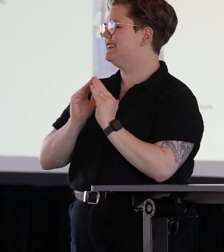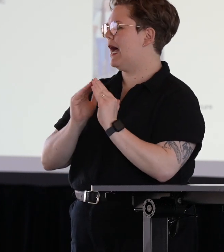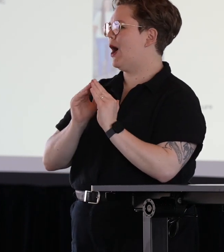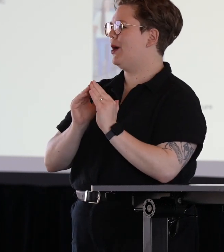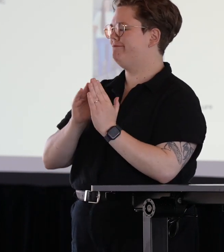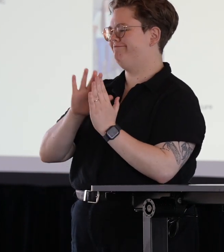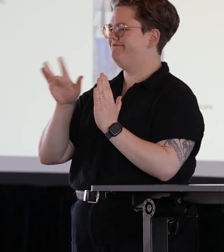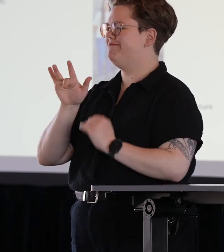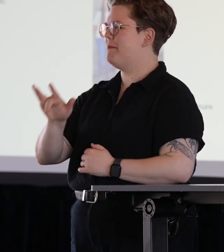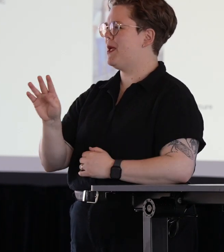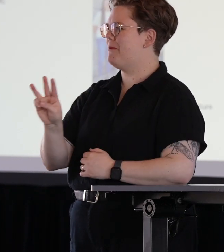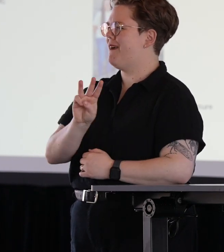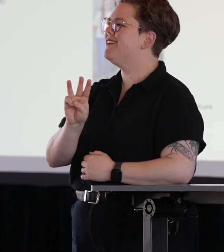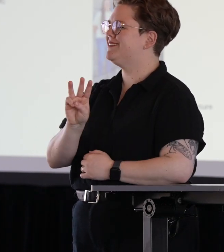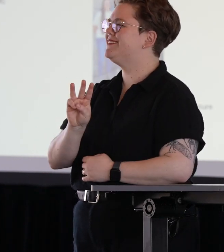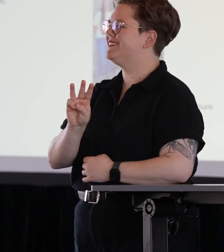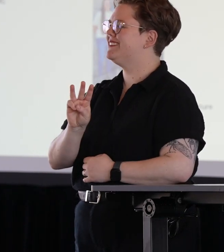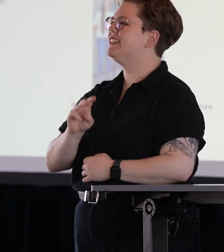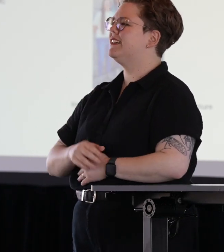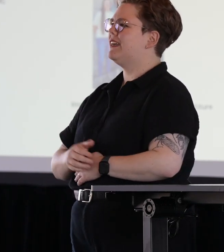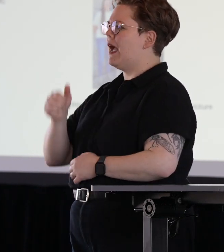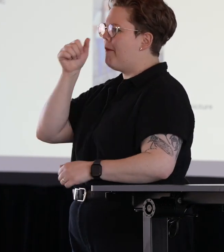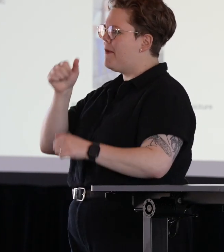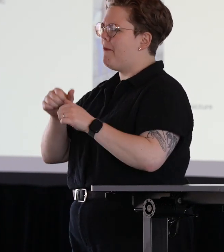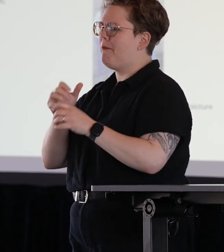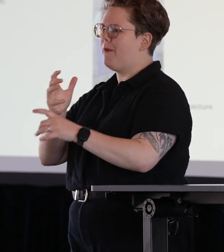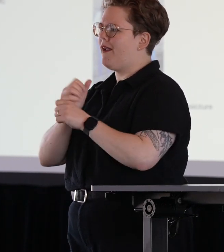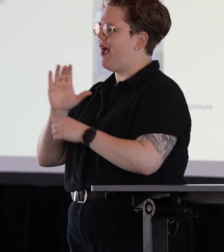Missouri. I remember when we got Casey's general store. I looked